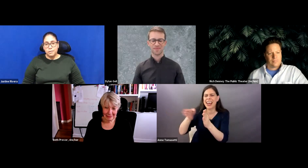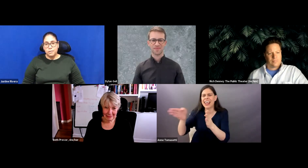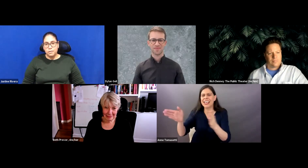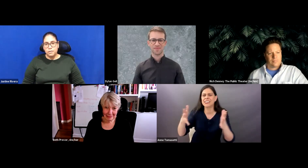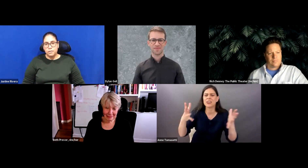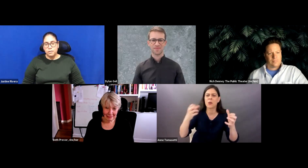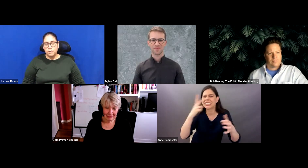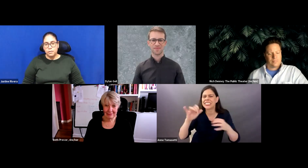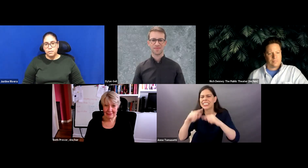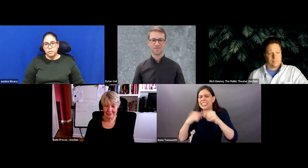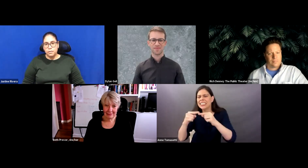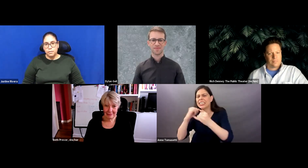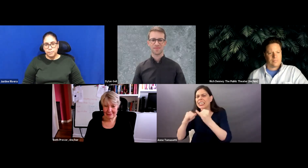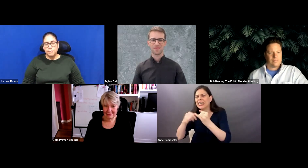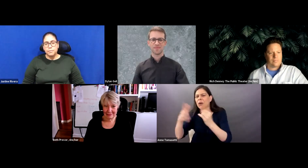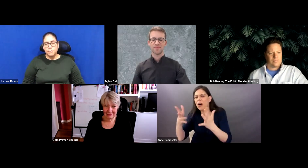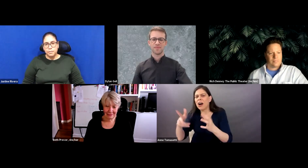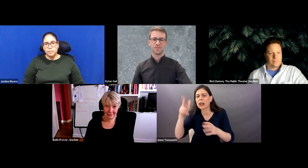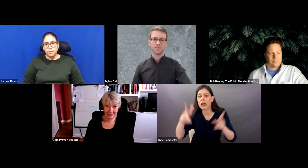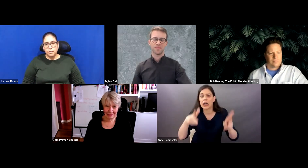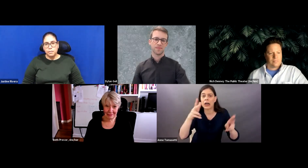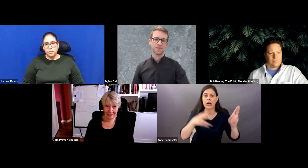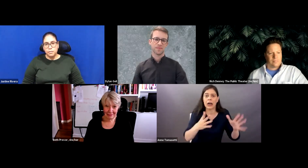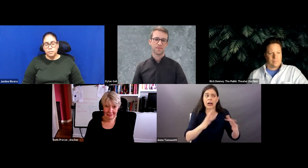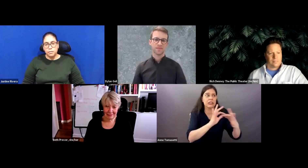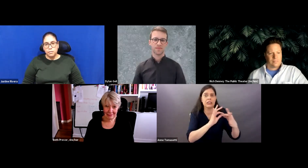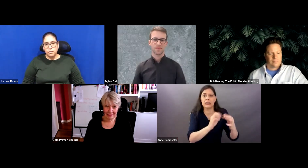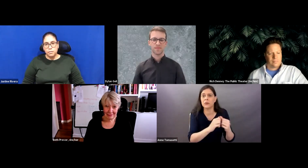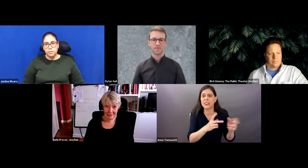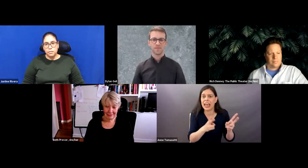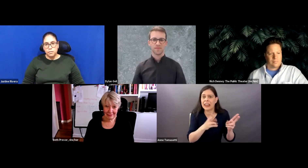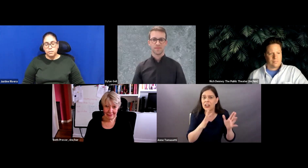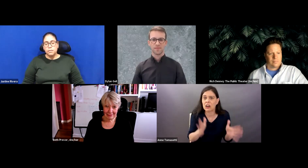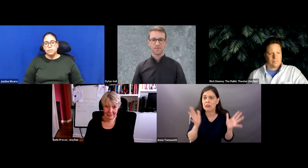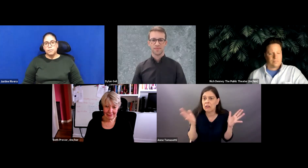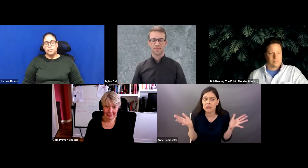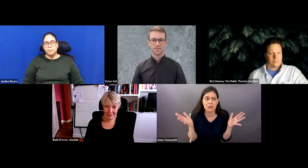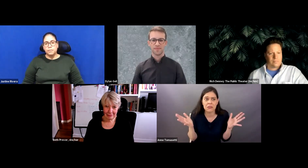actors maybe cut off too soon and then the interpreters went on, and we were trying to figure it out, and I had to coordinate